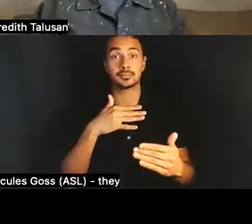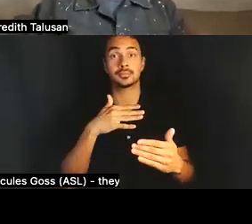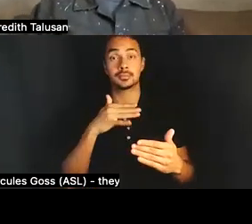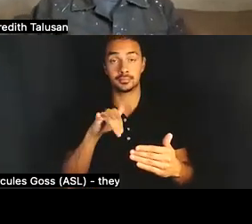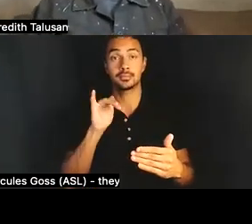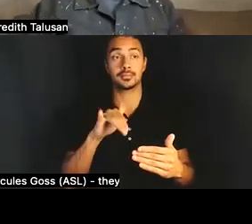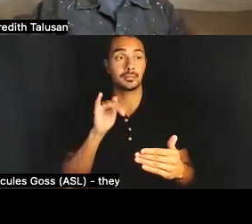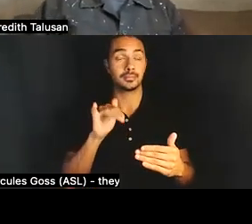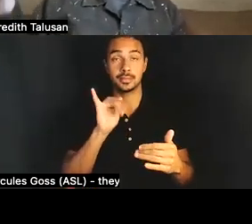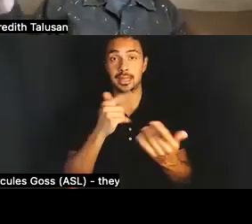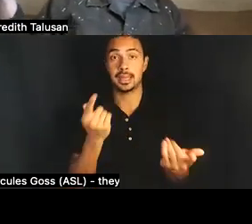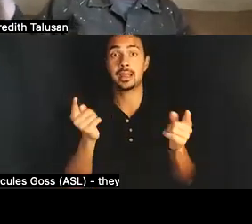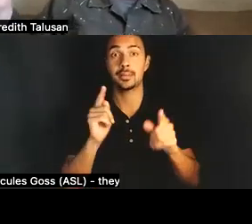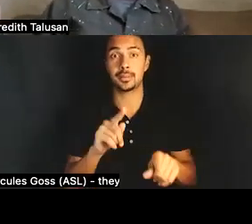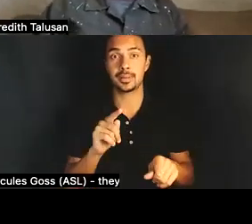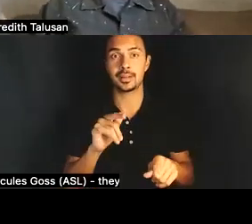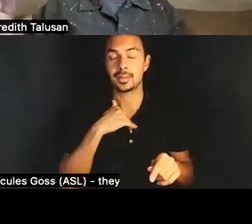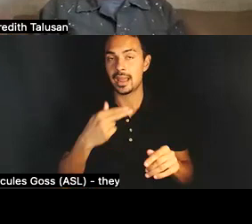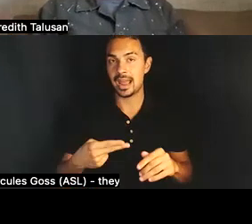and later I ended up being a relatively